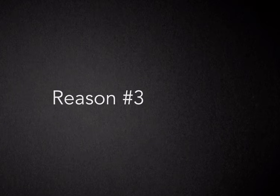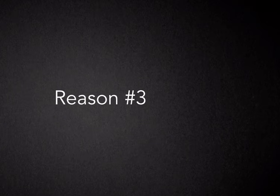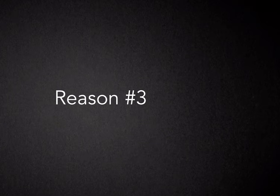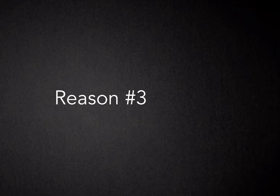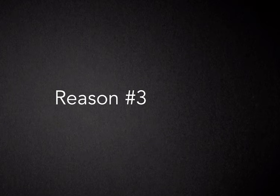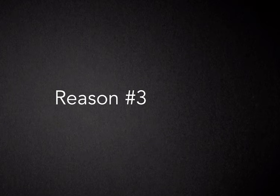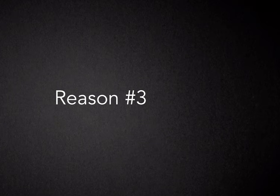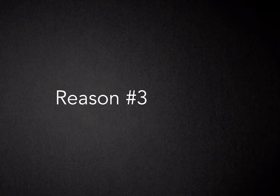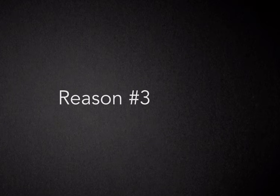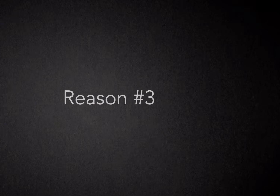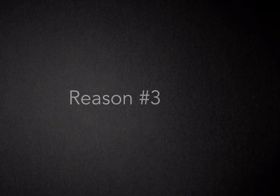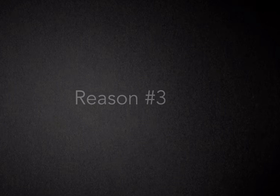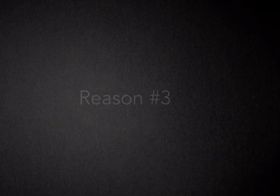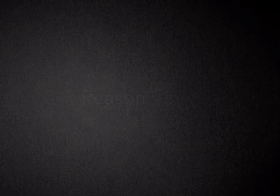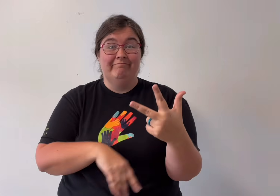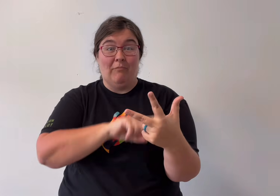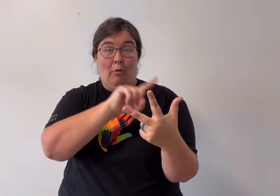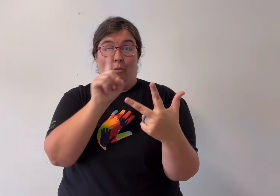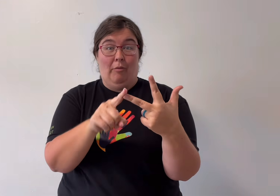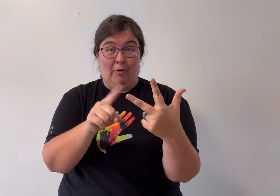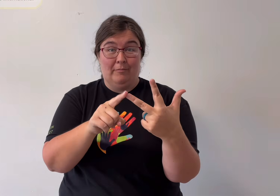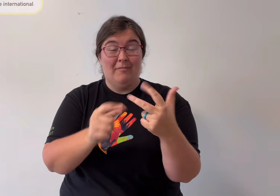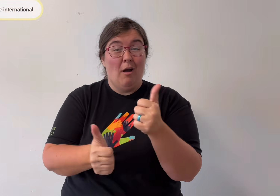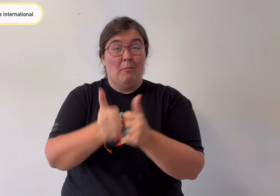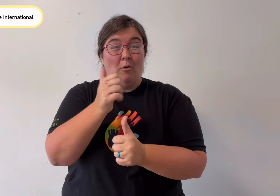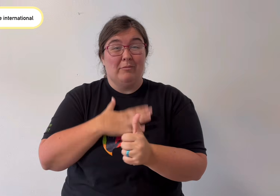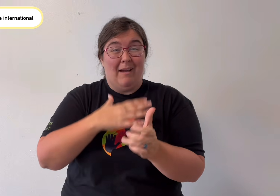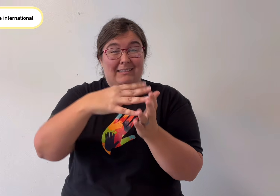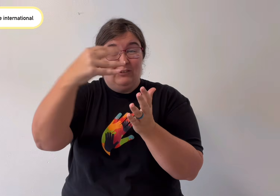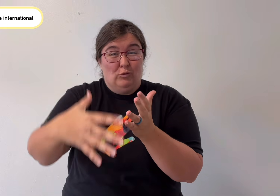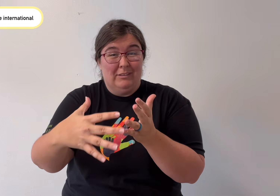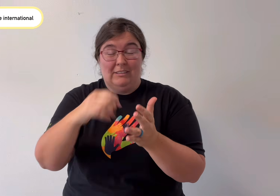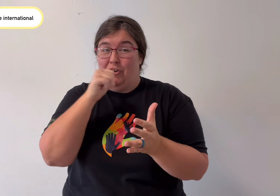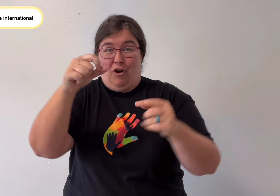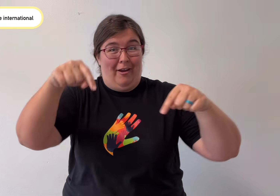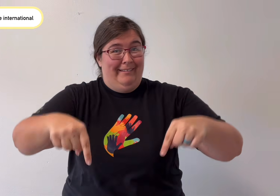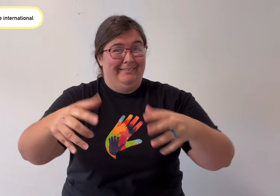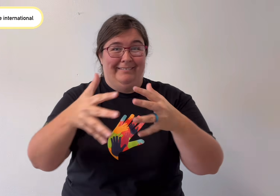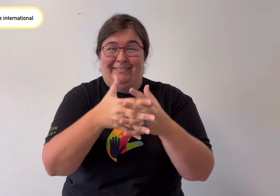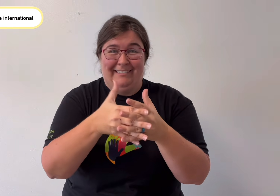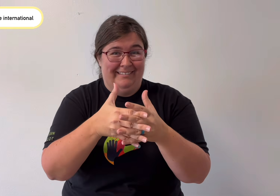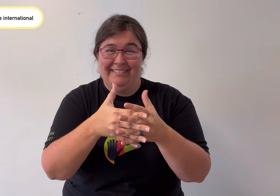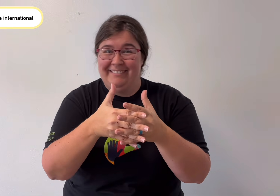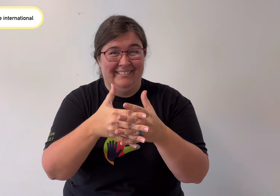Reason number three, most of my students are not here in the United States.